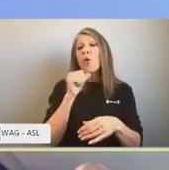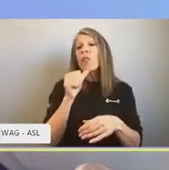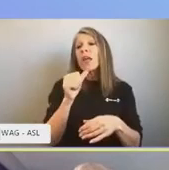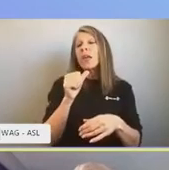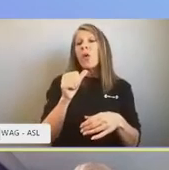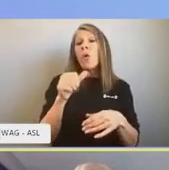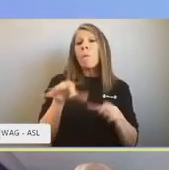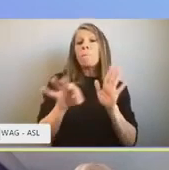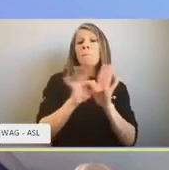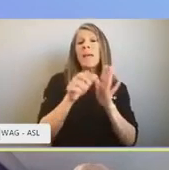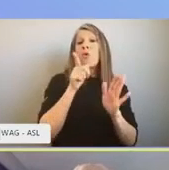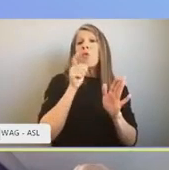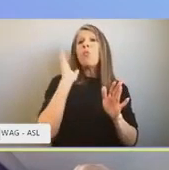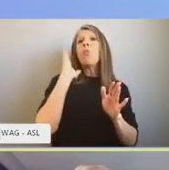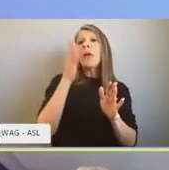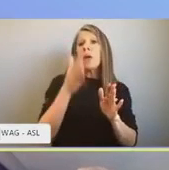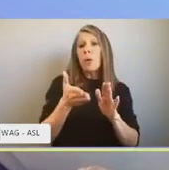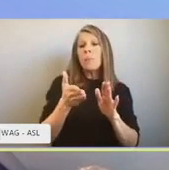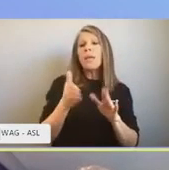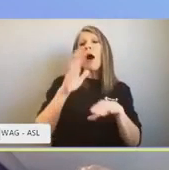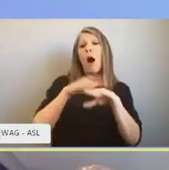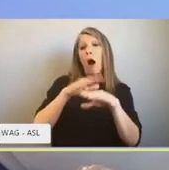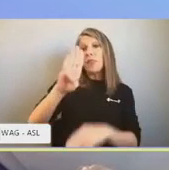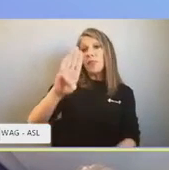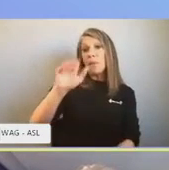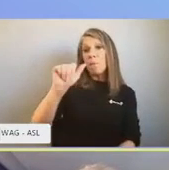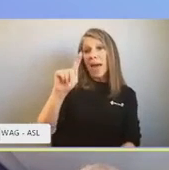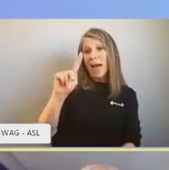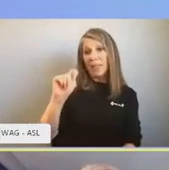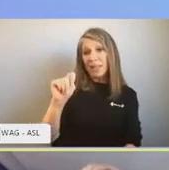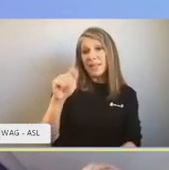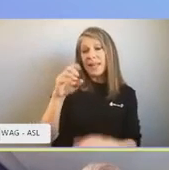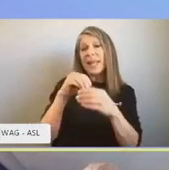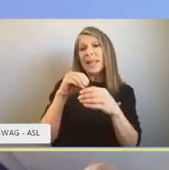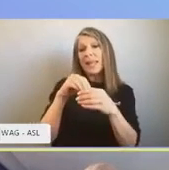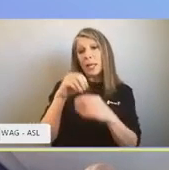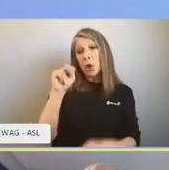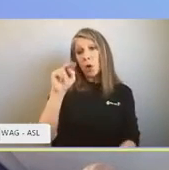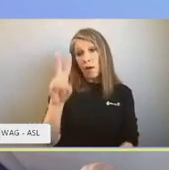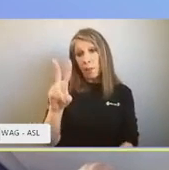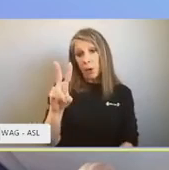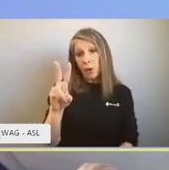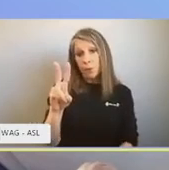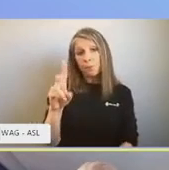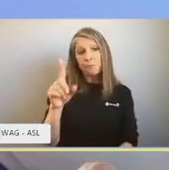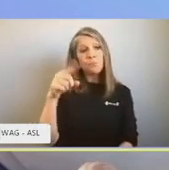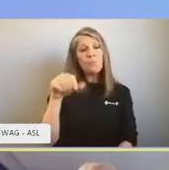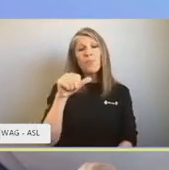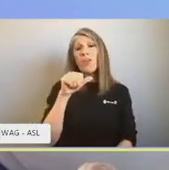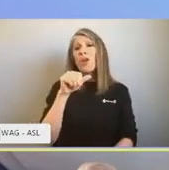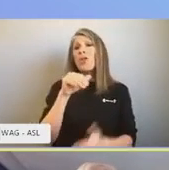might mean they don't show up for primaries, so they don't take that important first step of choosing who is